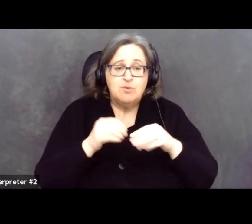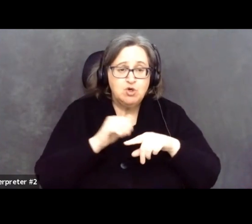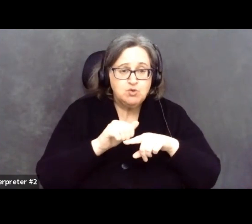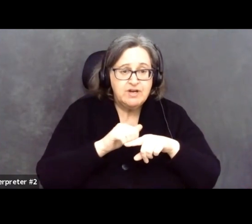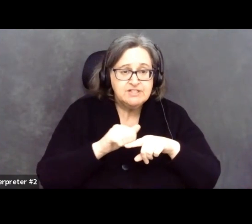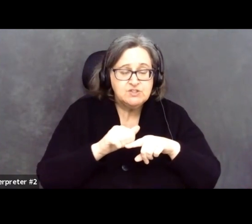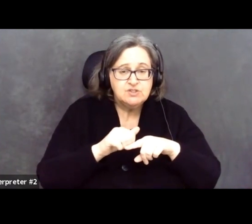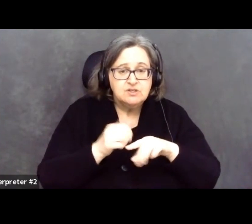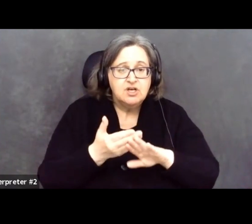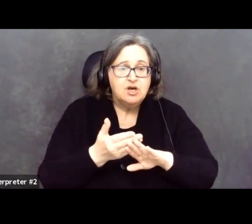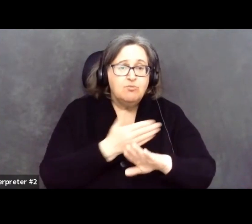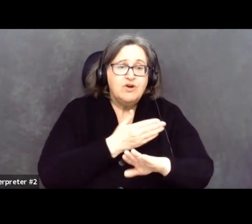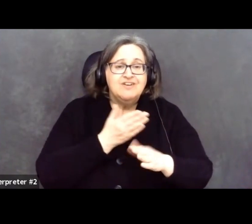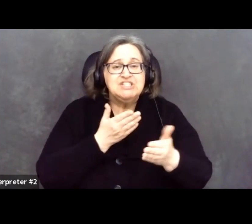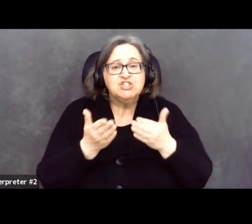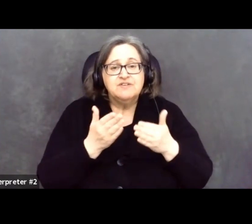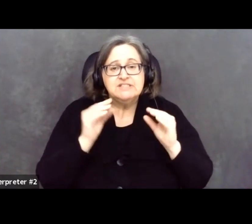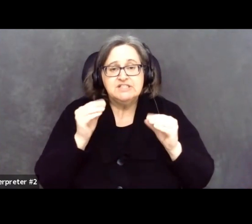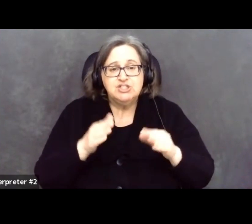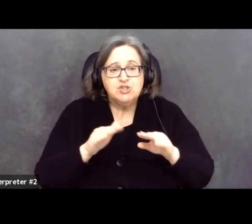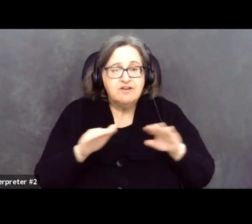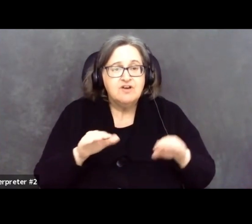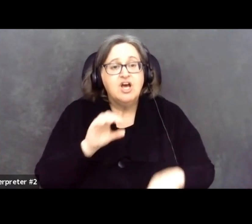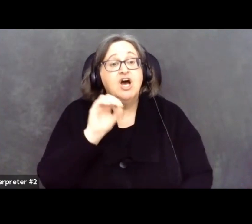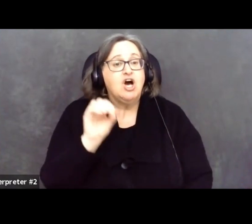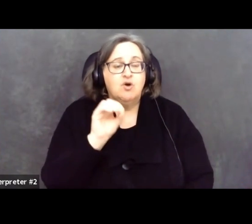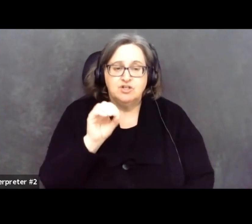pre service, teacher level. Oregon does a lot around that.